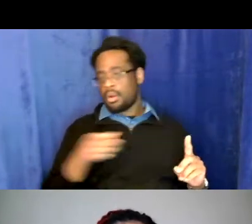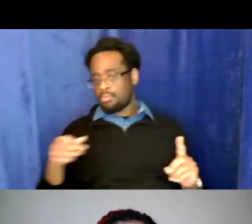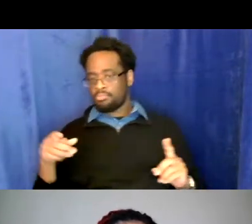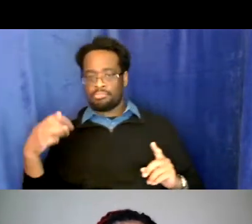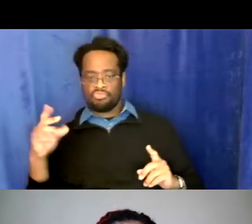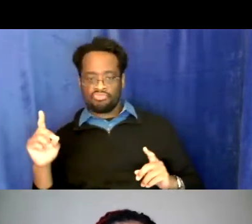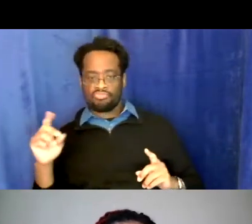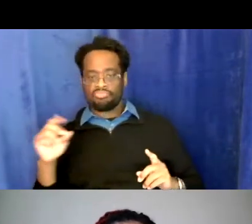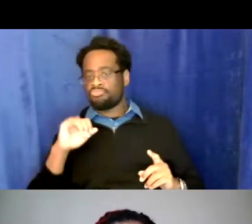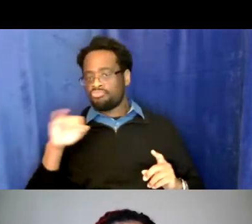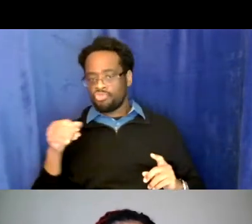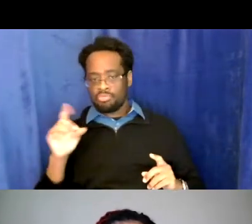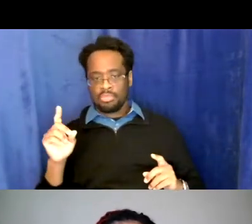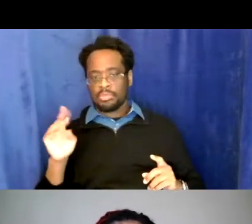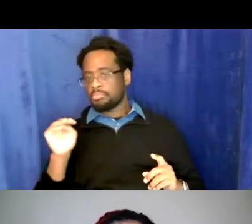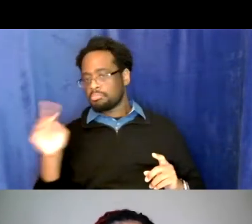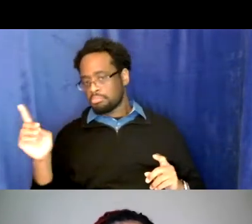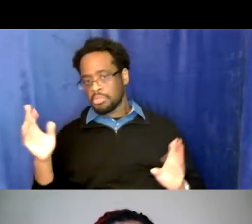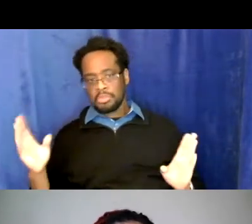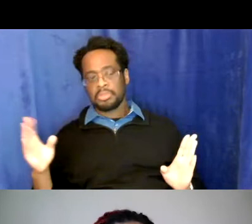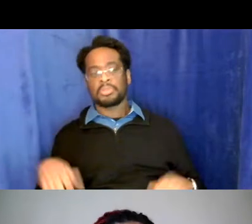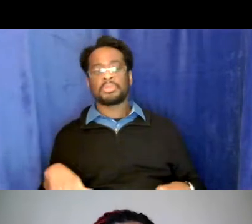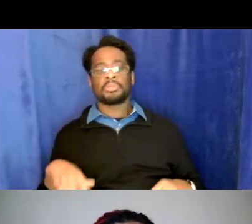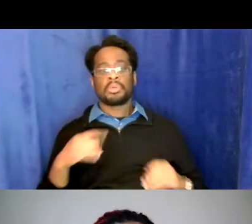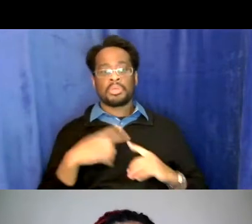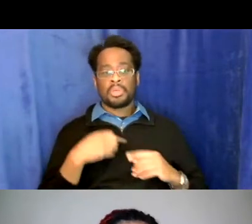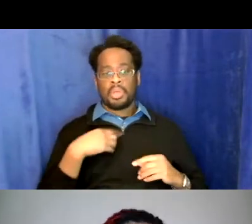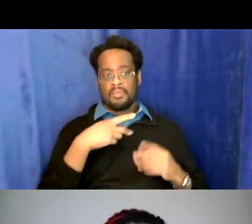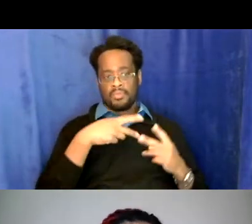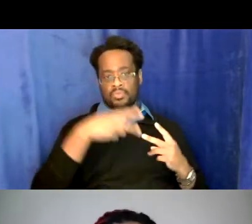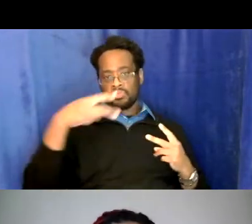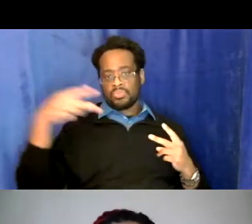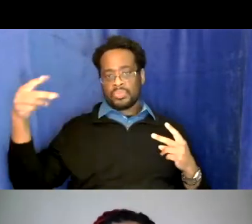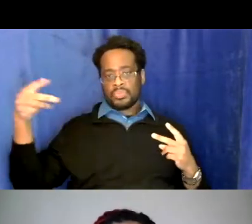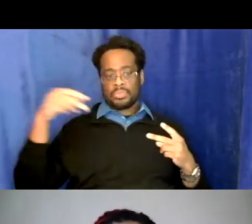less than high school all the way up to a phd. So a master's degree and a phd are towards the end.